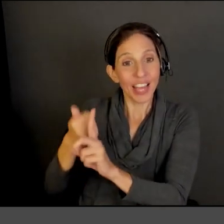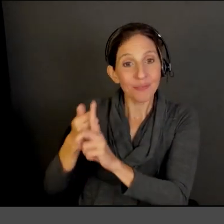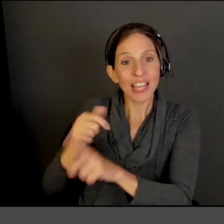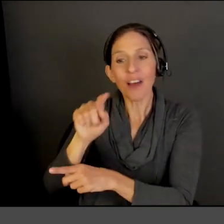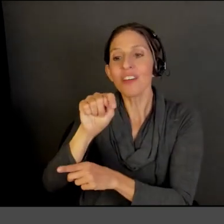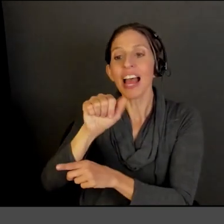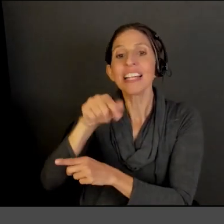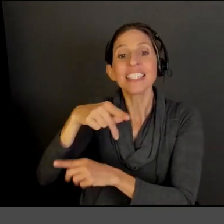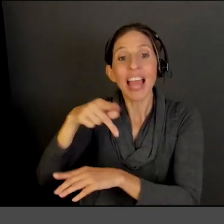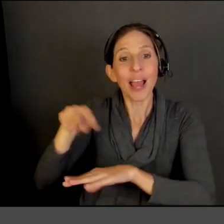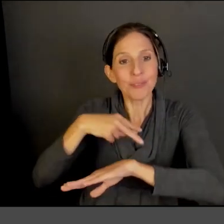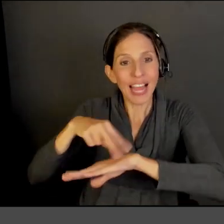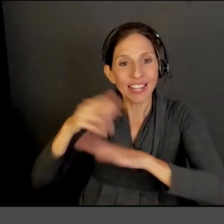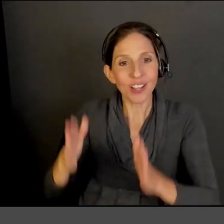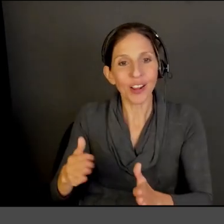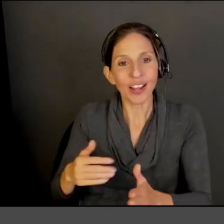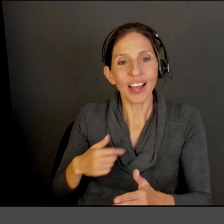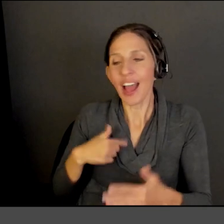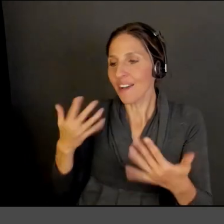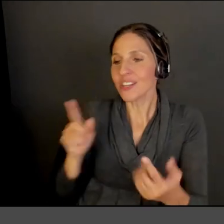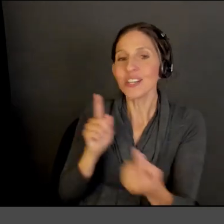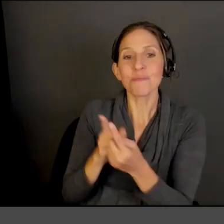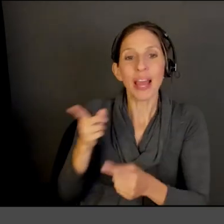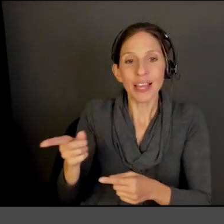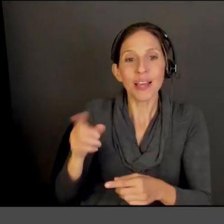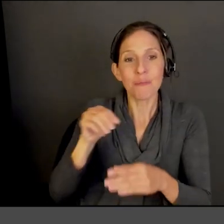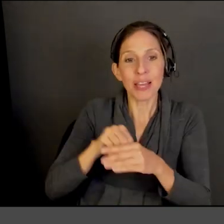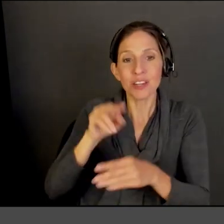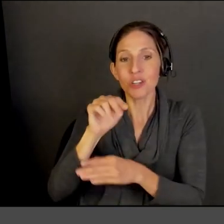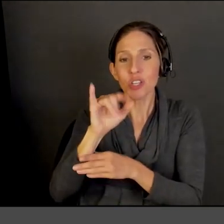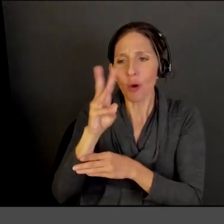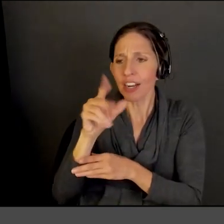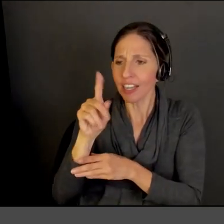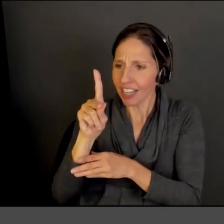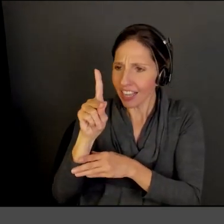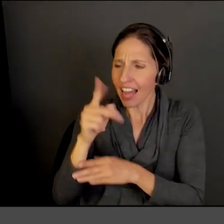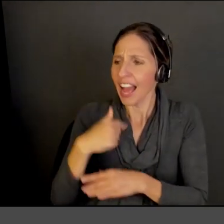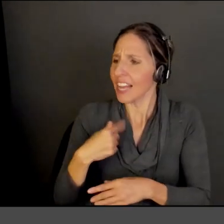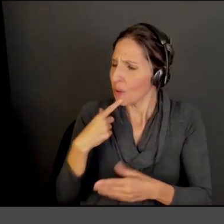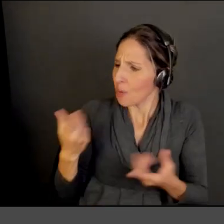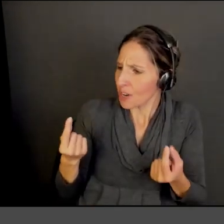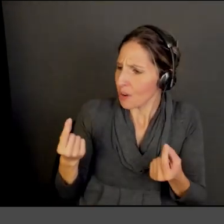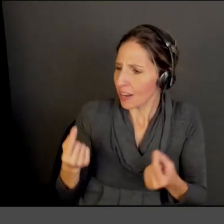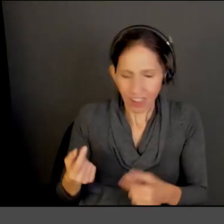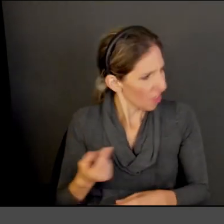WELL, WE'RE GOING TO DO THIS TOGETHER. I SAID, WE ARE. WELL, I'LL BE WELL, LET'S DO IT TOGETHER. SO RIGHT, HE DID IT.